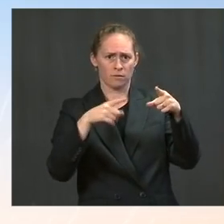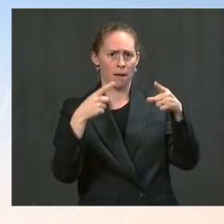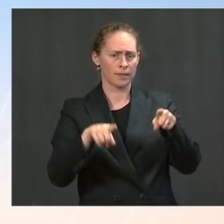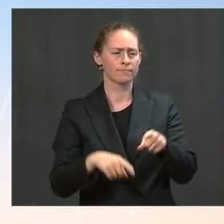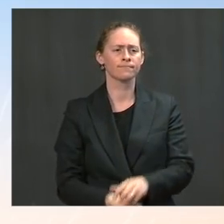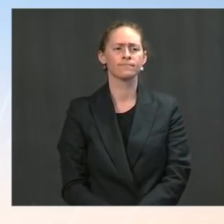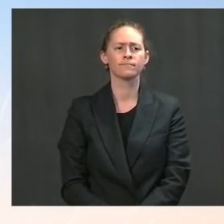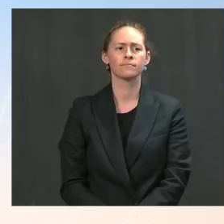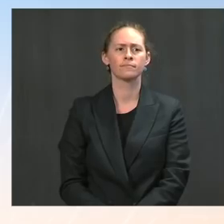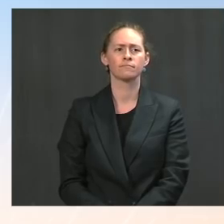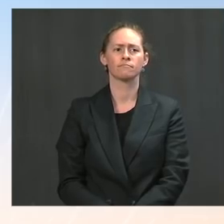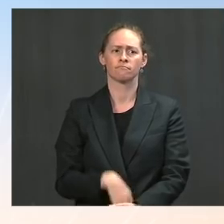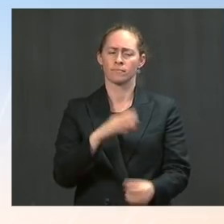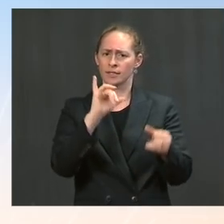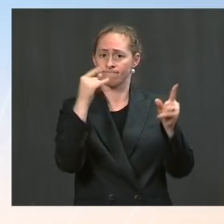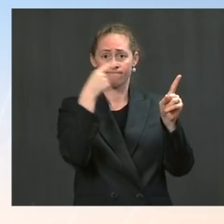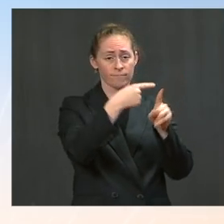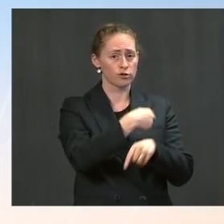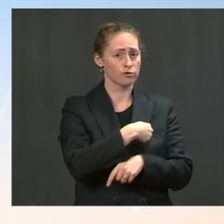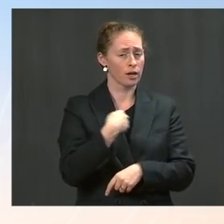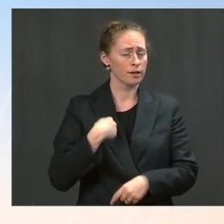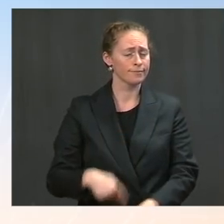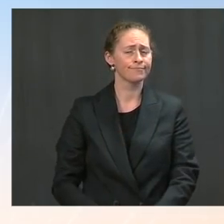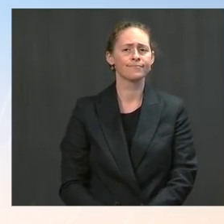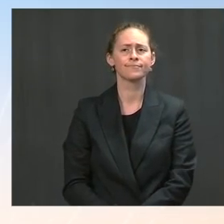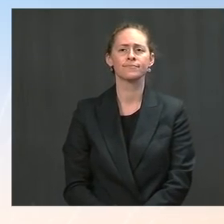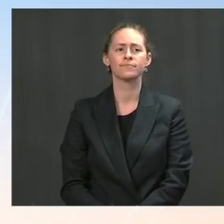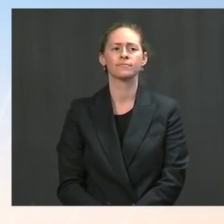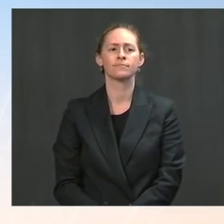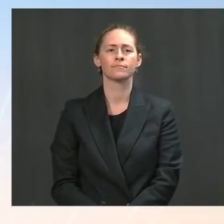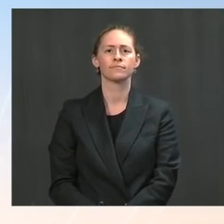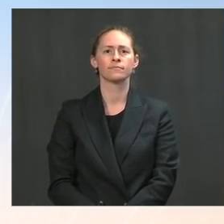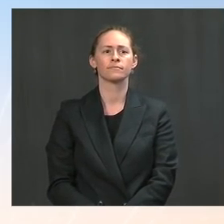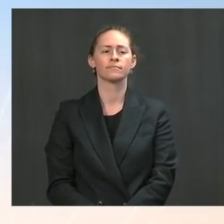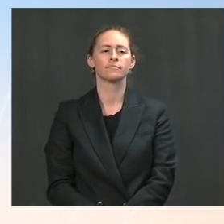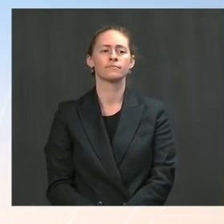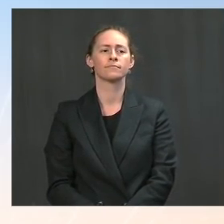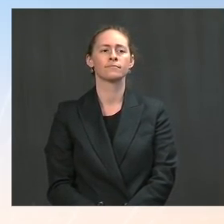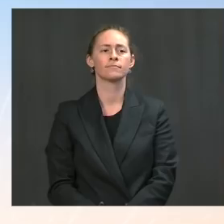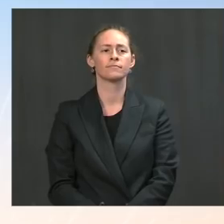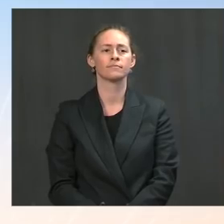The Press: And then Wendy Sherman and President Xi? Ms. Psaki: Got it. In terms of Wendy Sherman's trip, we --